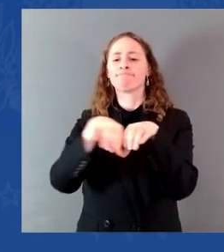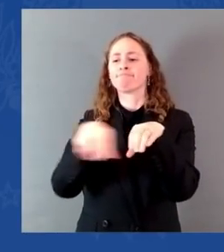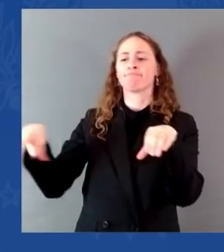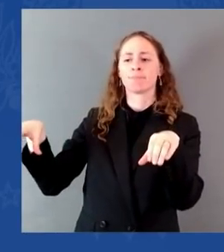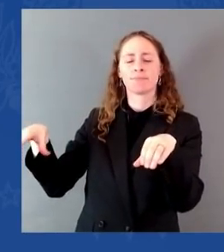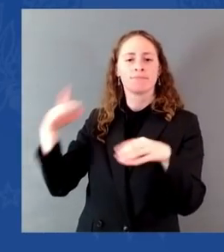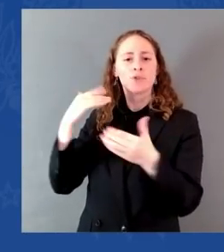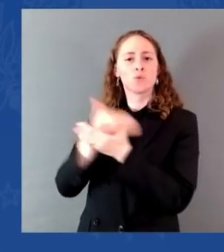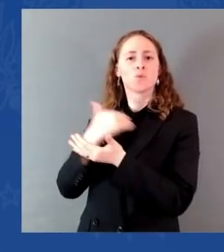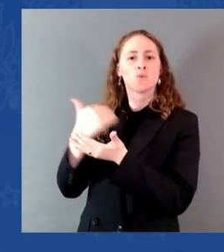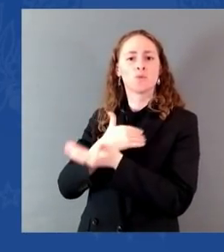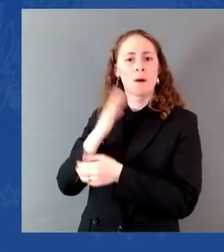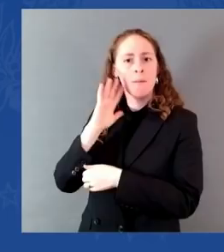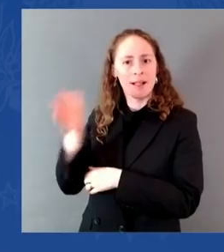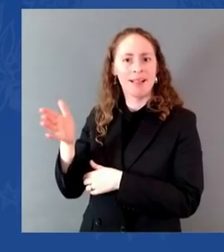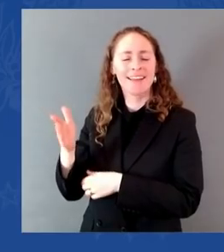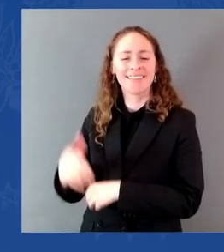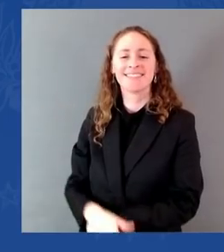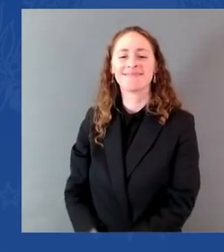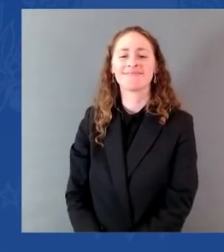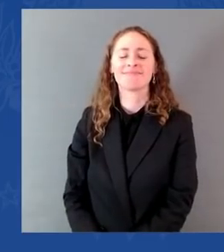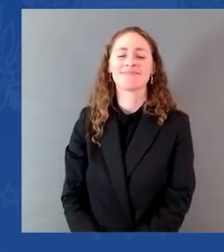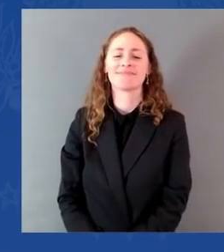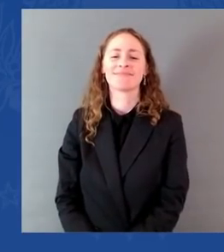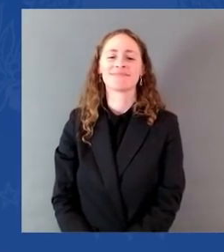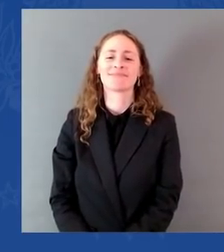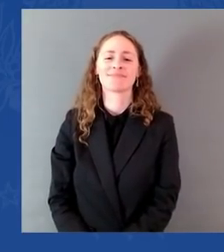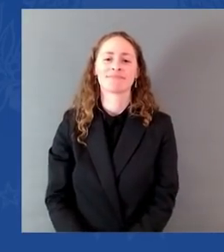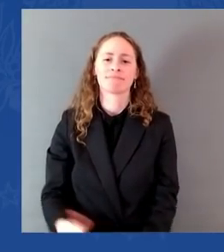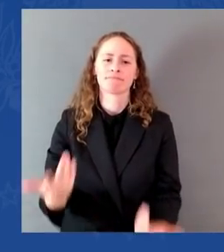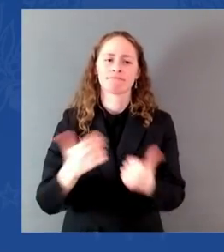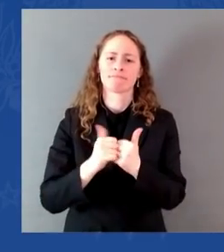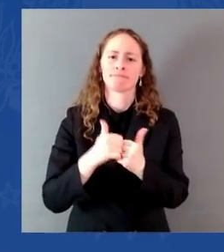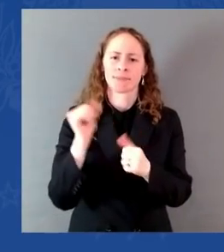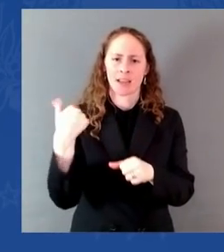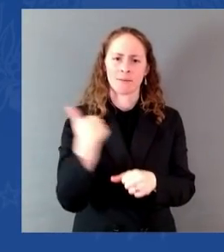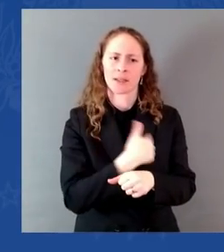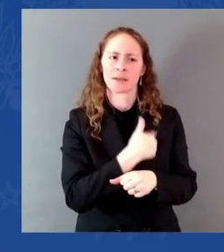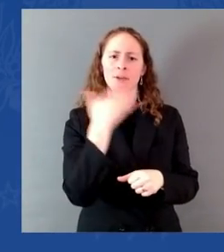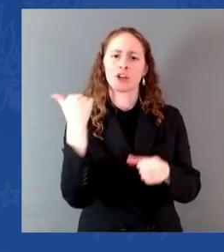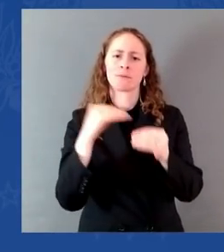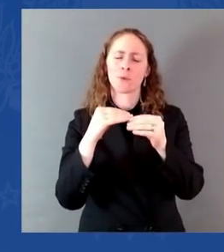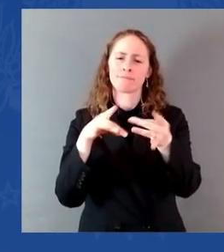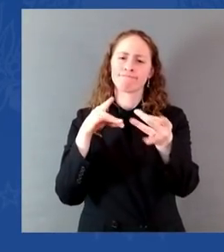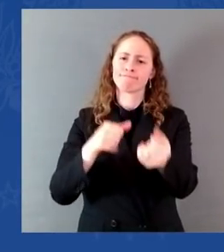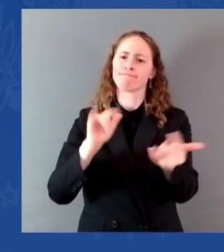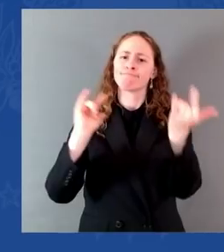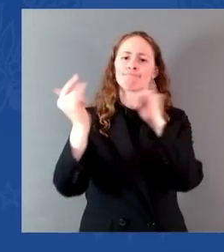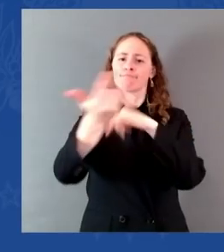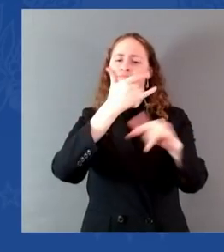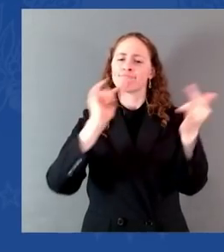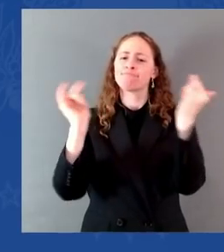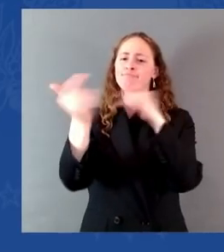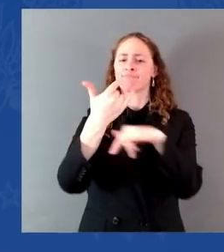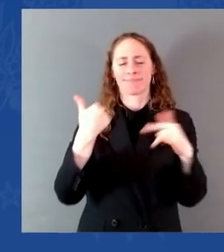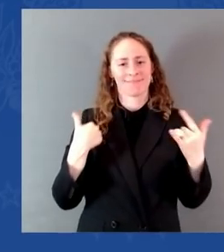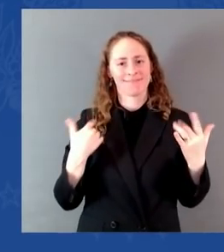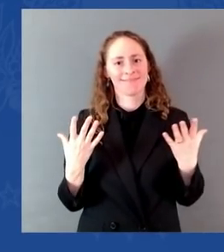And this bill has $16 billion in it to improve ports like yours. These investments make it easier --